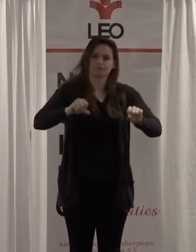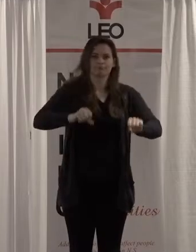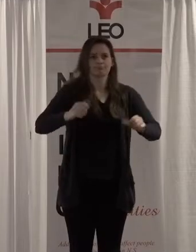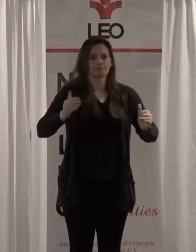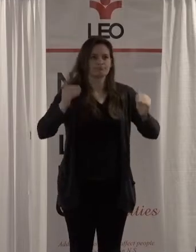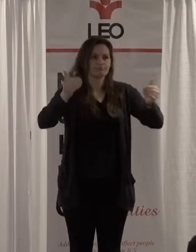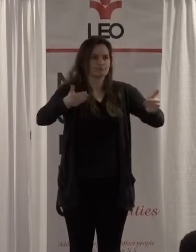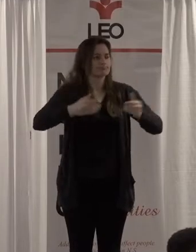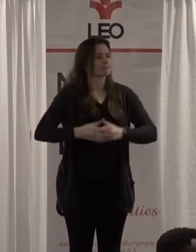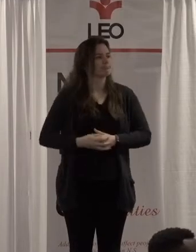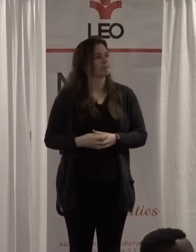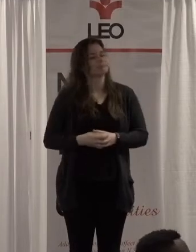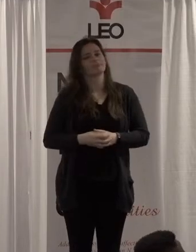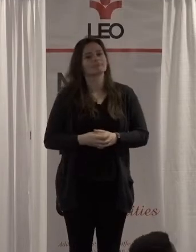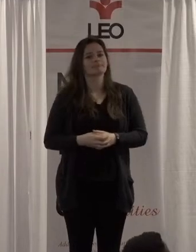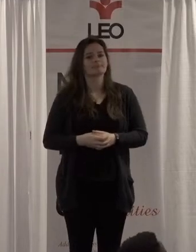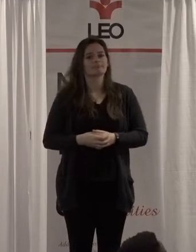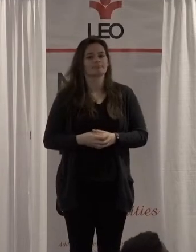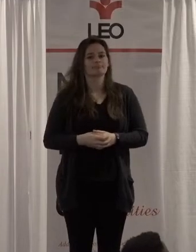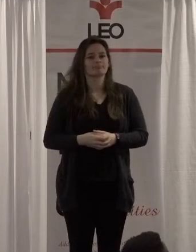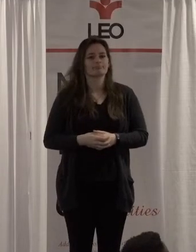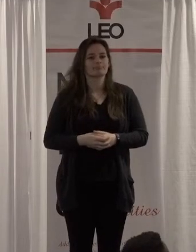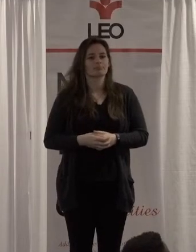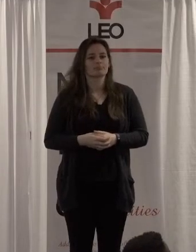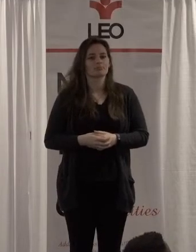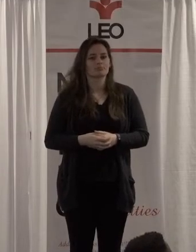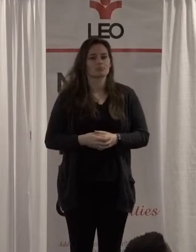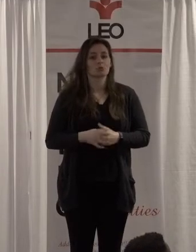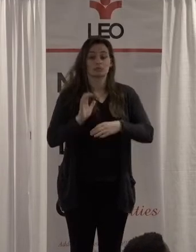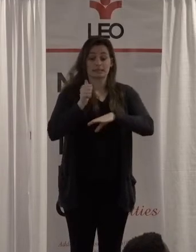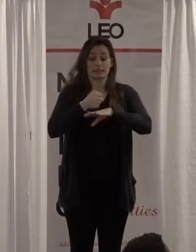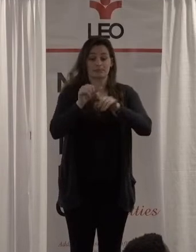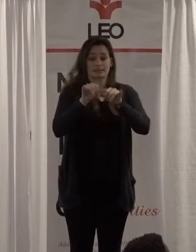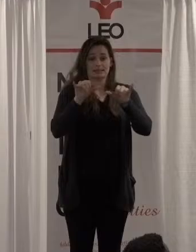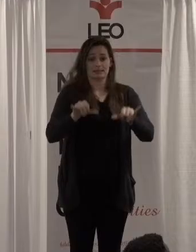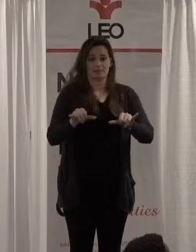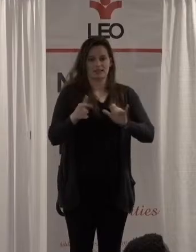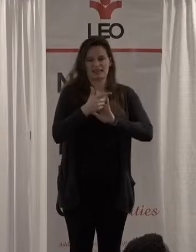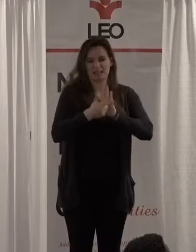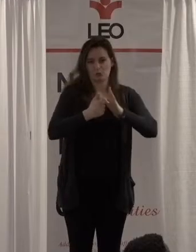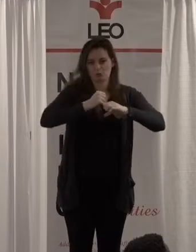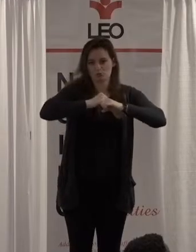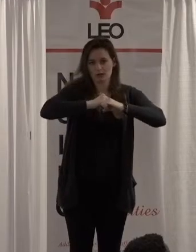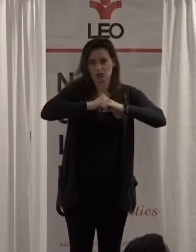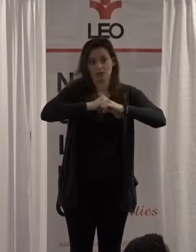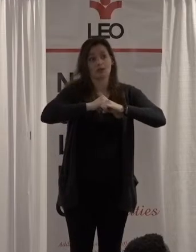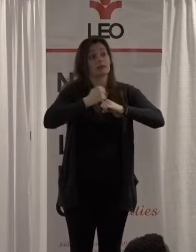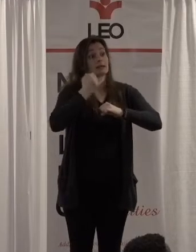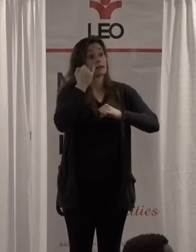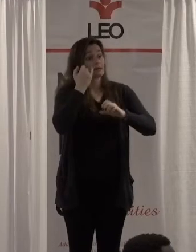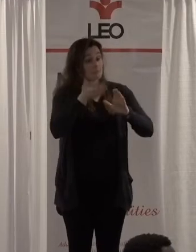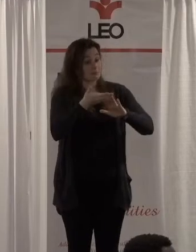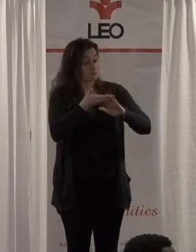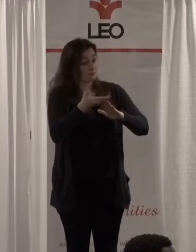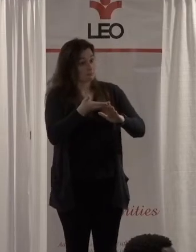WHEN A SYSTEM OF LEGAL PROTECTIONS, LIKE WE HAVE HERE IN NOVA SCOTIA WORKS WELL IT RESULTS IN POSITIVE CHANGE.